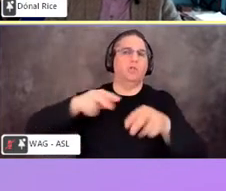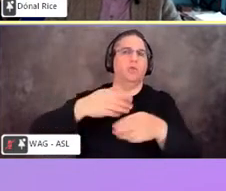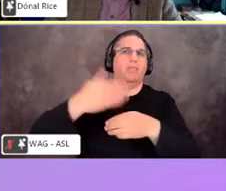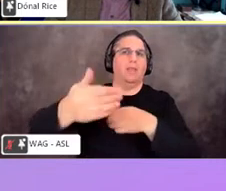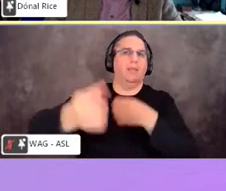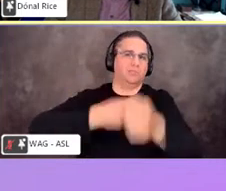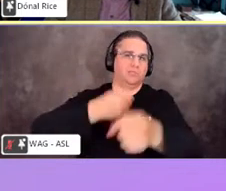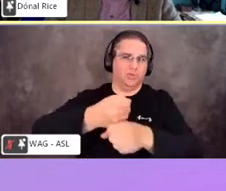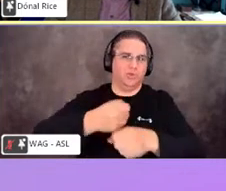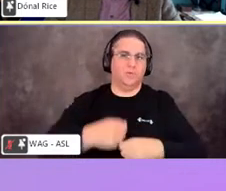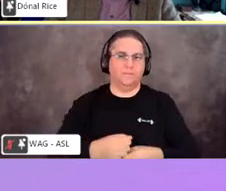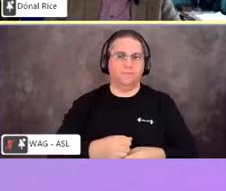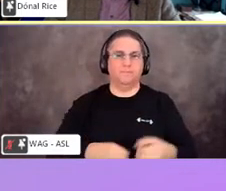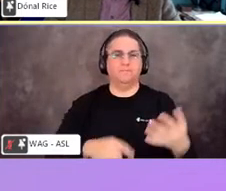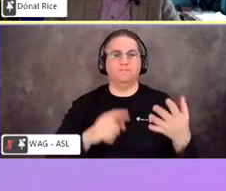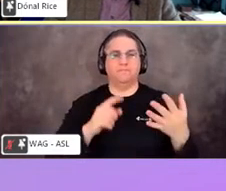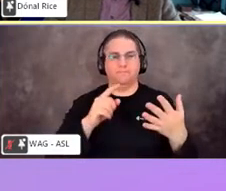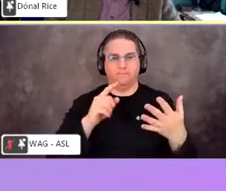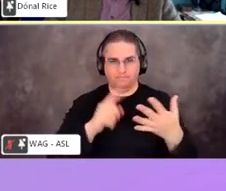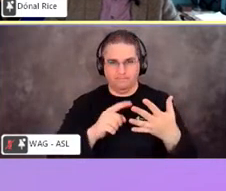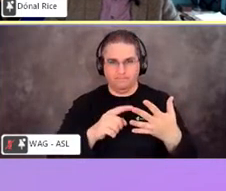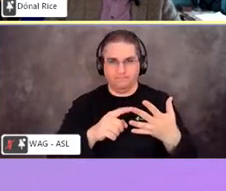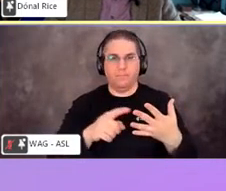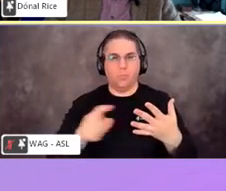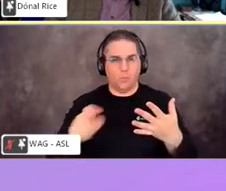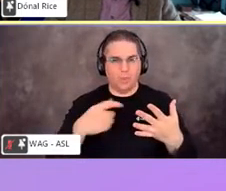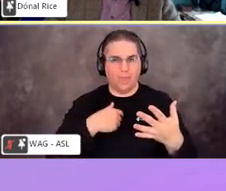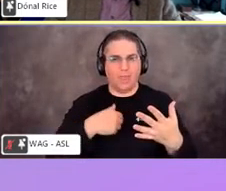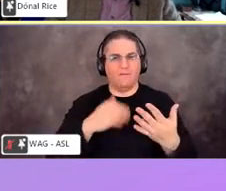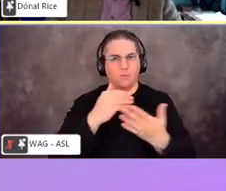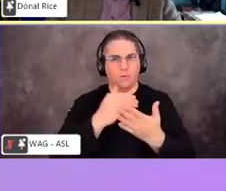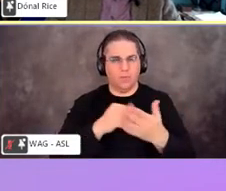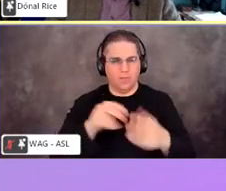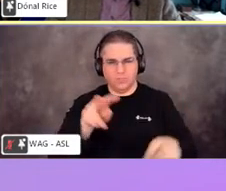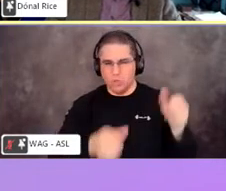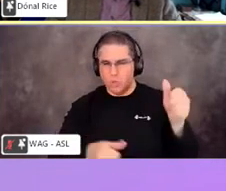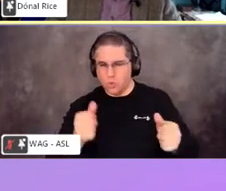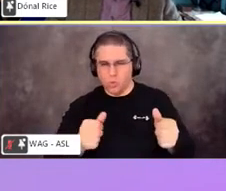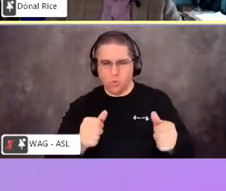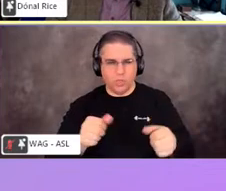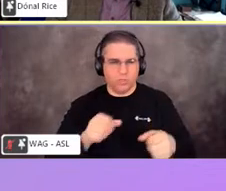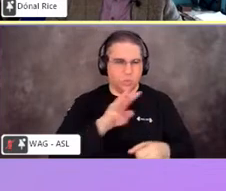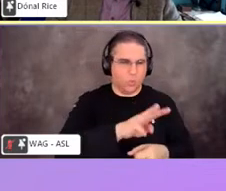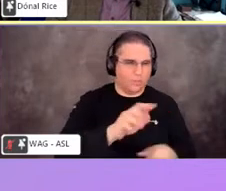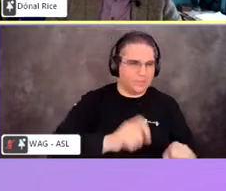basis. Every year and it's just create a register. It